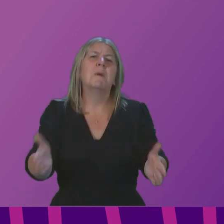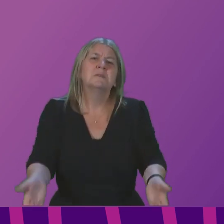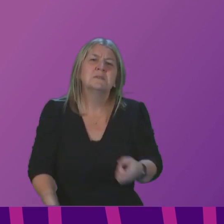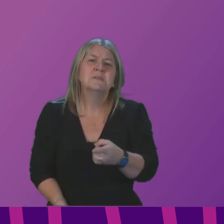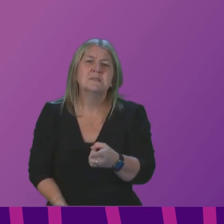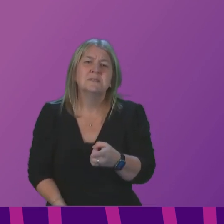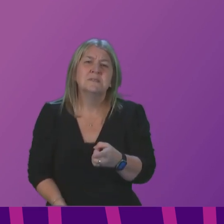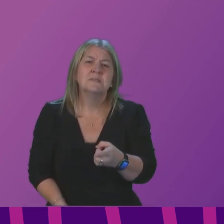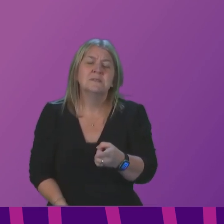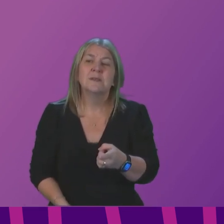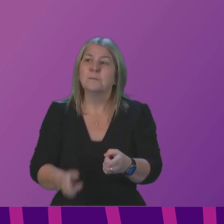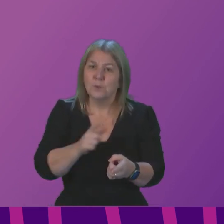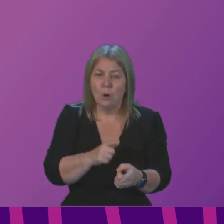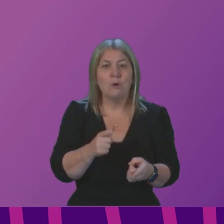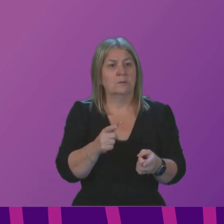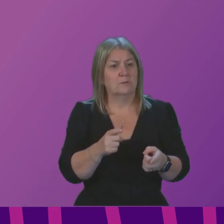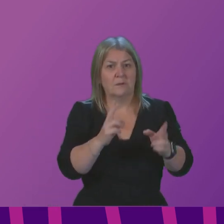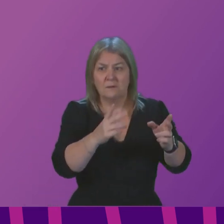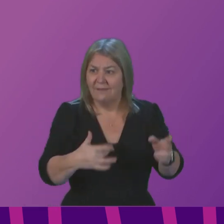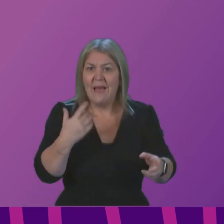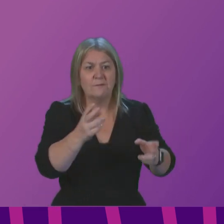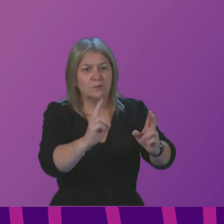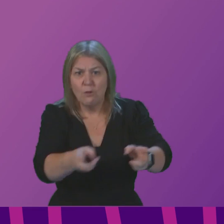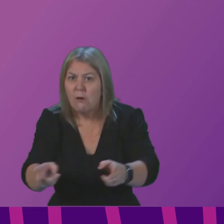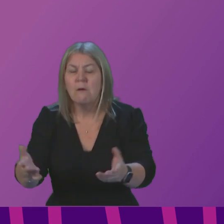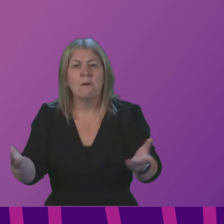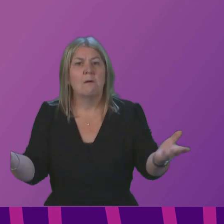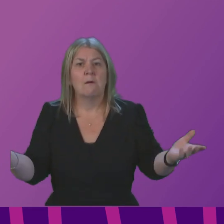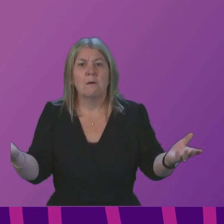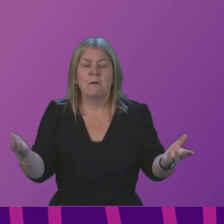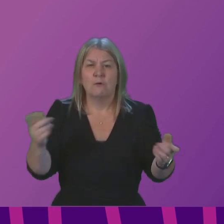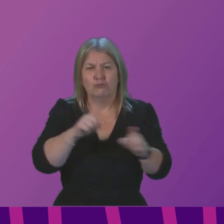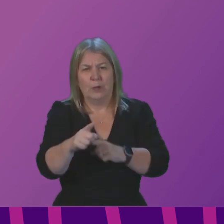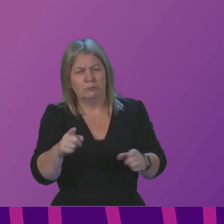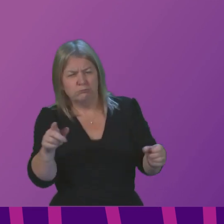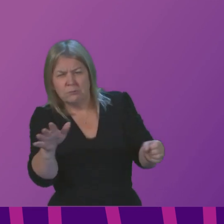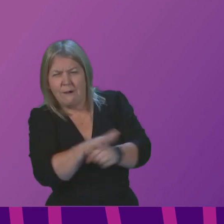Despite the tragic loss of life, the cover-ups and the denials, not a single person has been